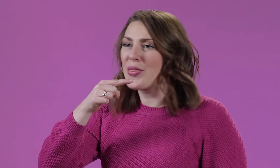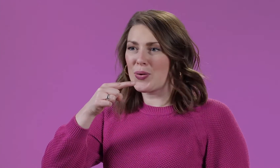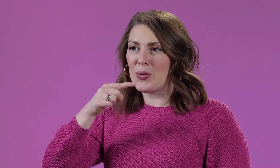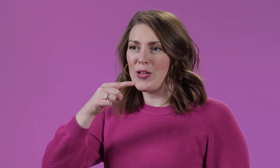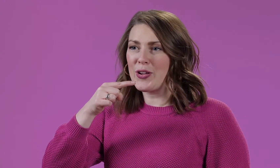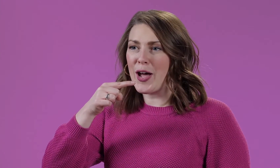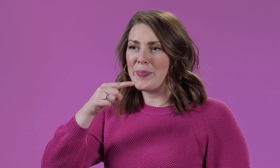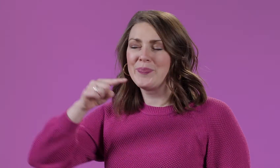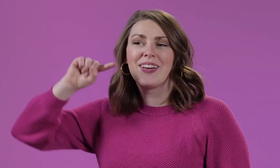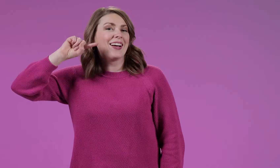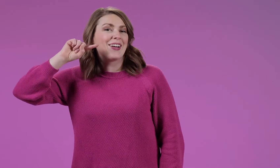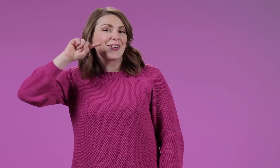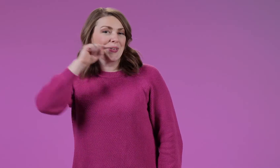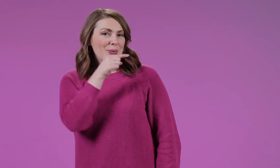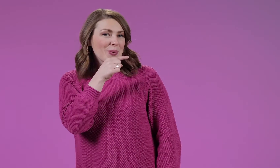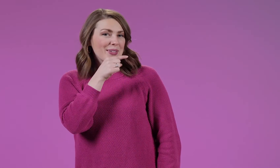the corn on the cob. CORN